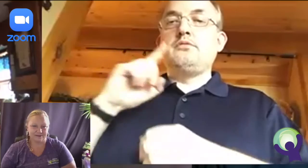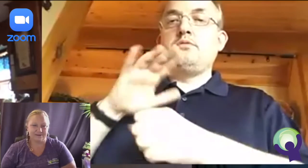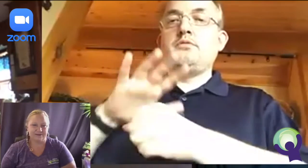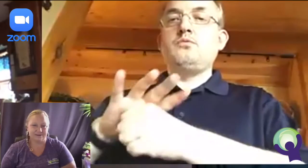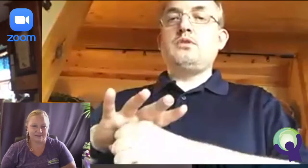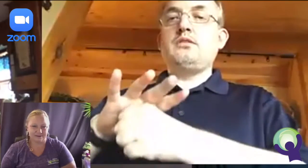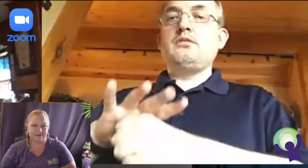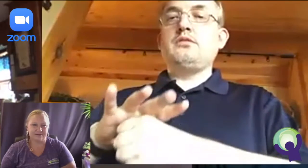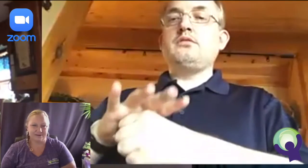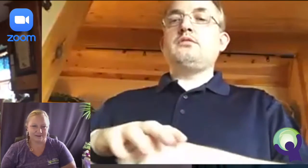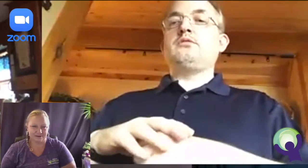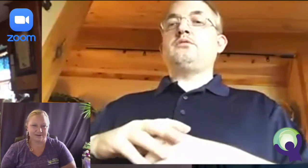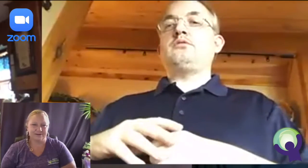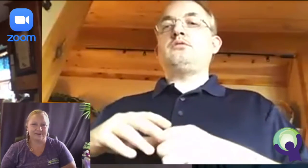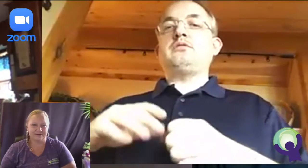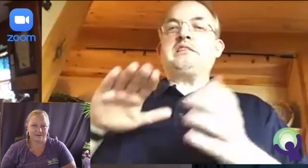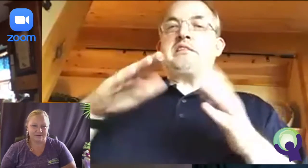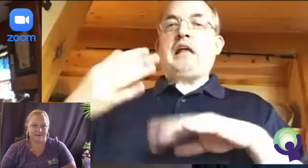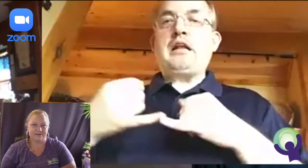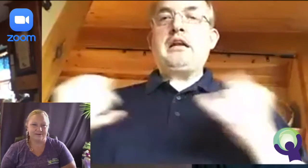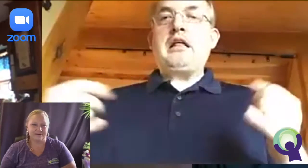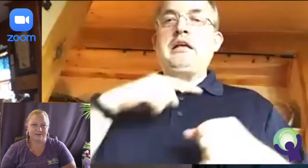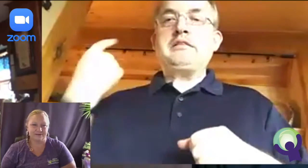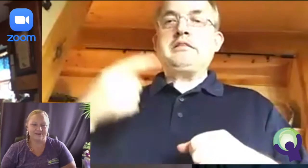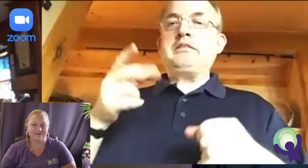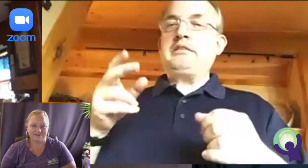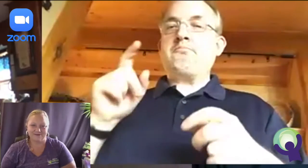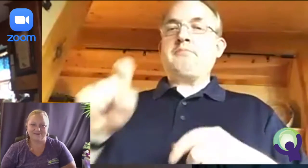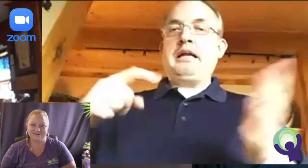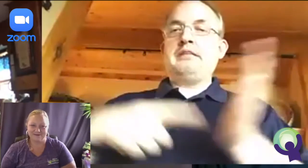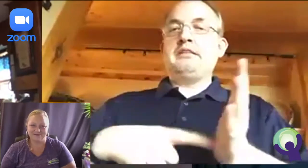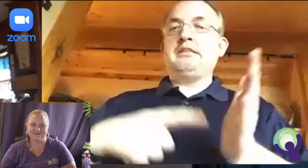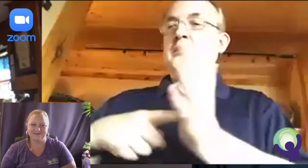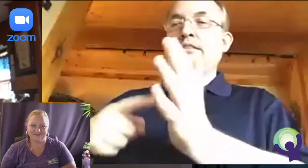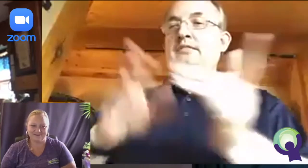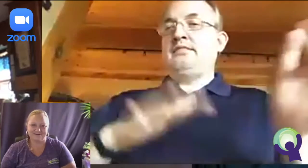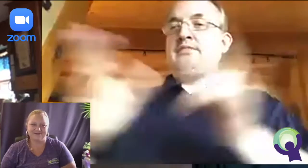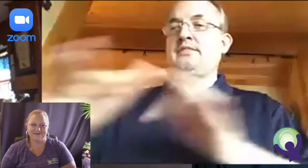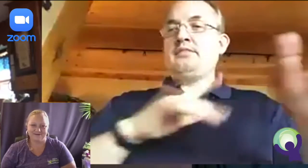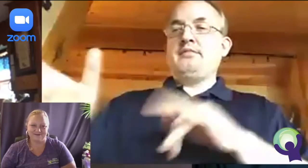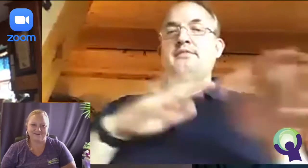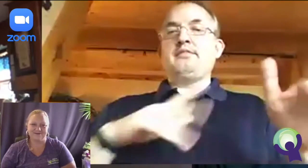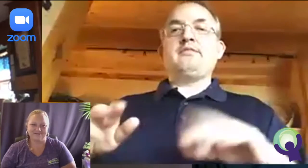being able to manage your time, manage your stress levels, dealing with deadlines,